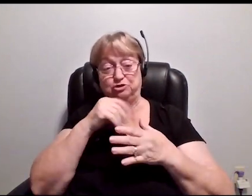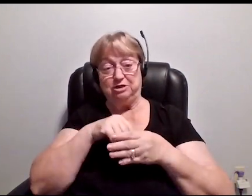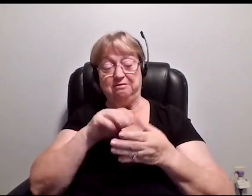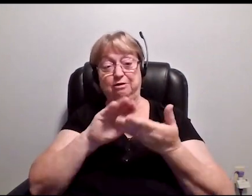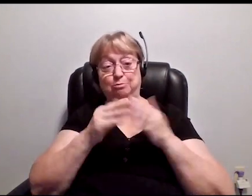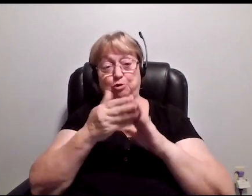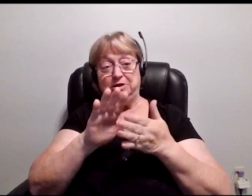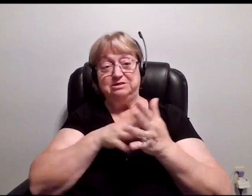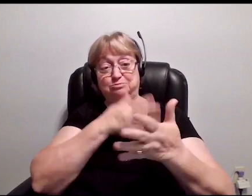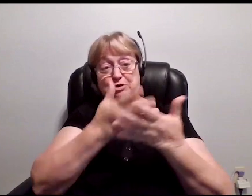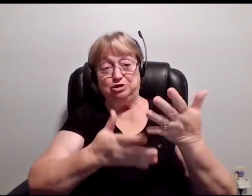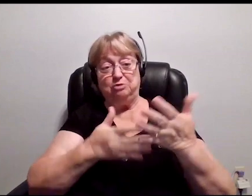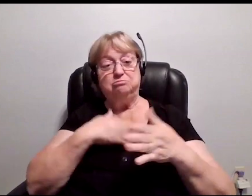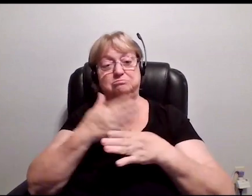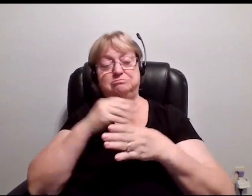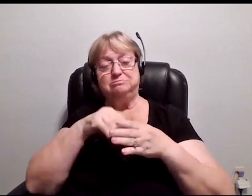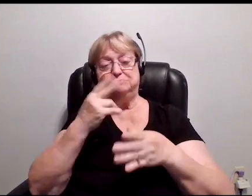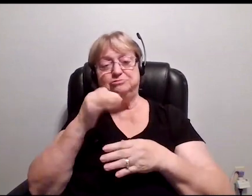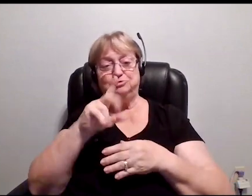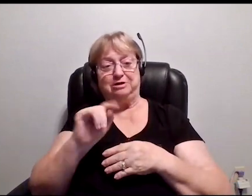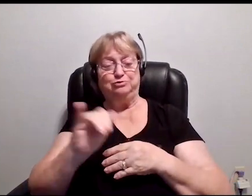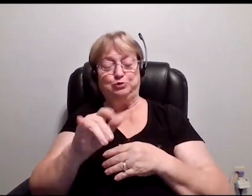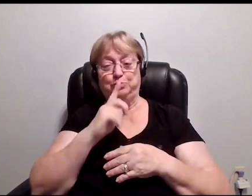in the chat as well, and I'll make sure we can have everyone have your email